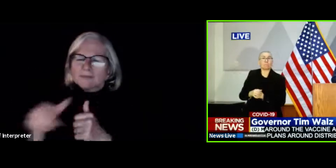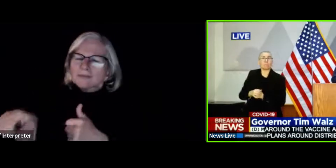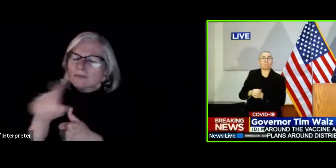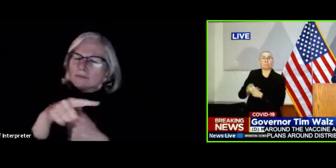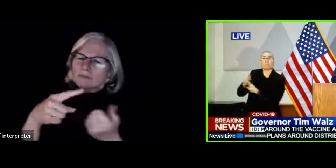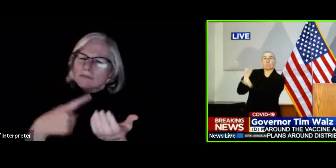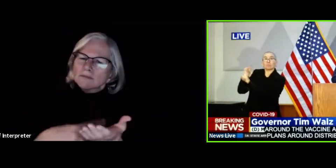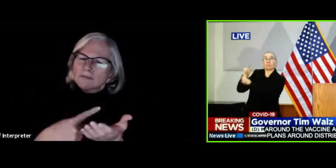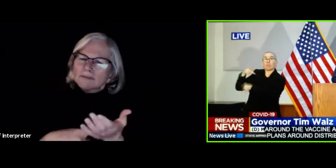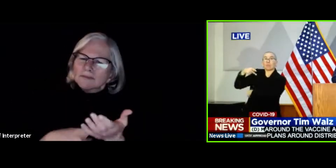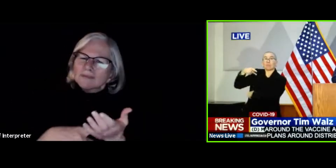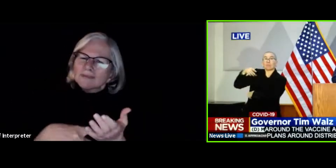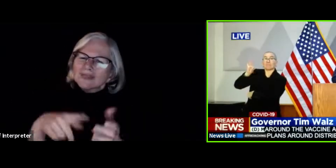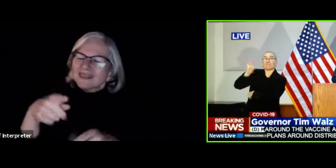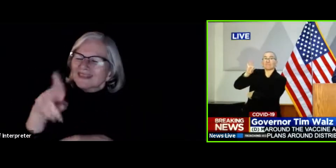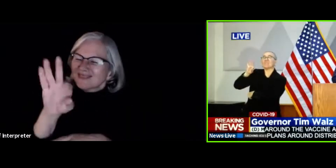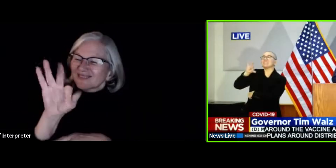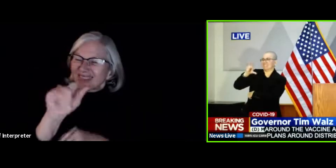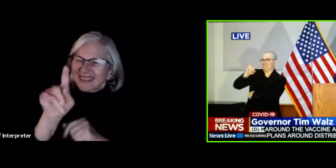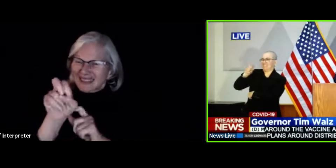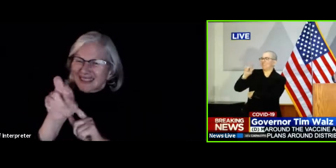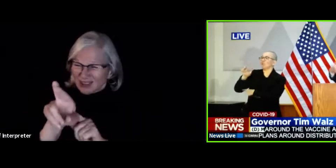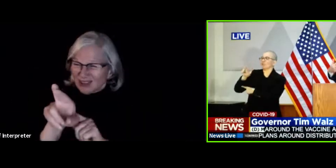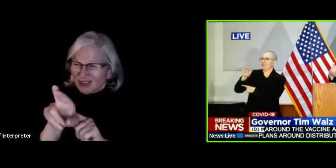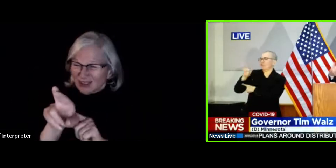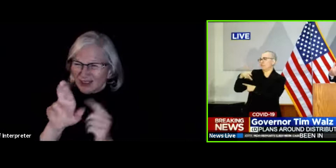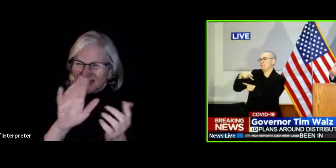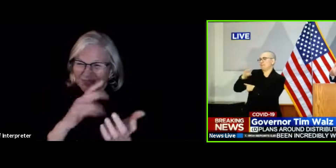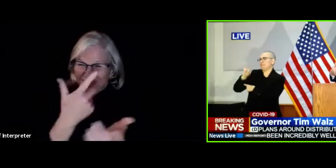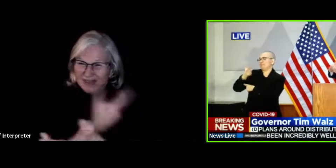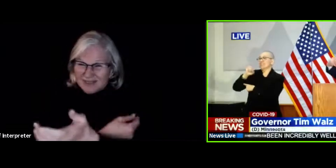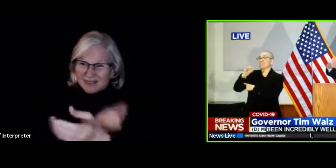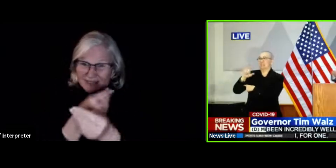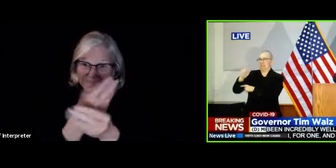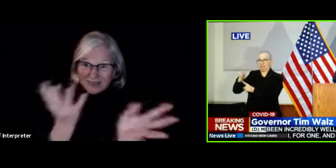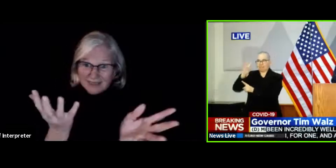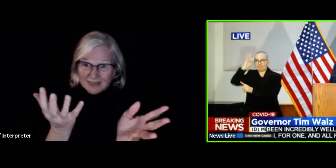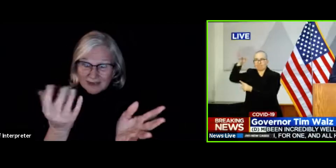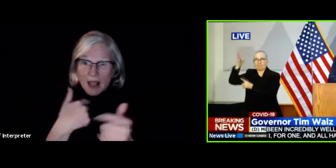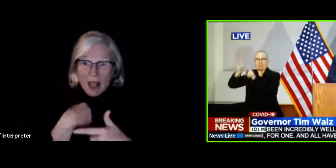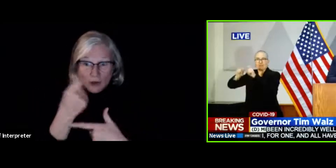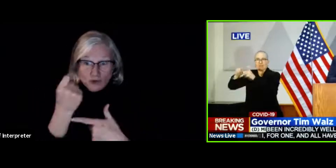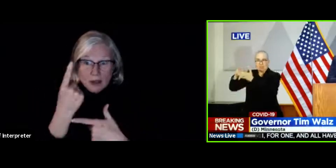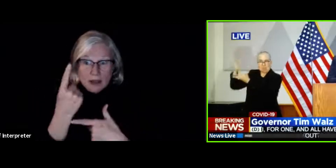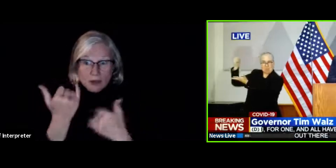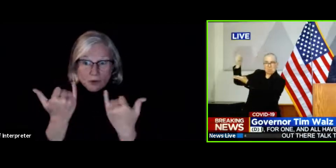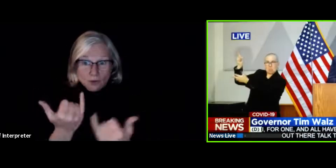THE WAY I UNDERSTAND IT NOW, THE FIRST SETS ARE LANDED TODAY IN THE UNITED STATES, THEY'RE GOING DO PER